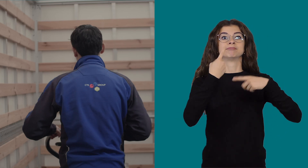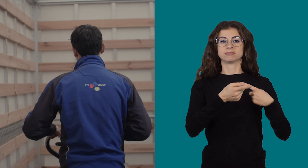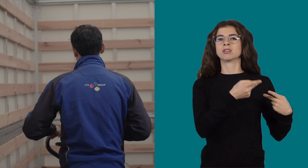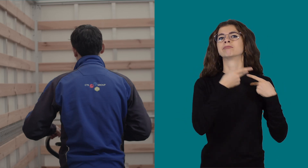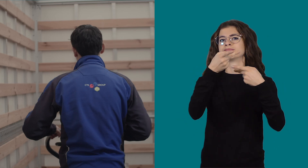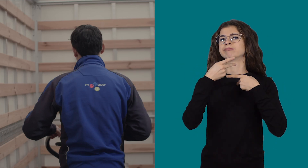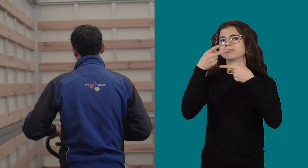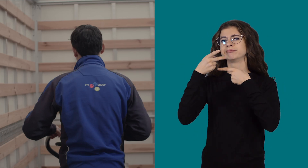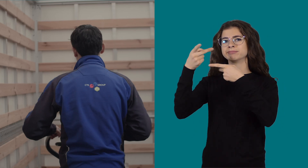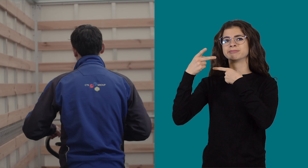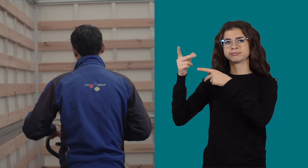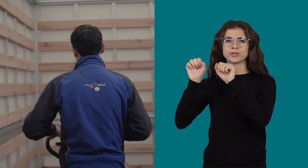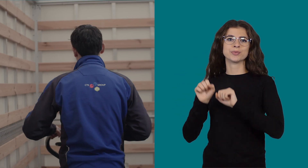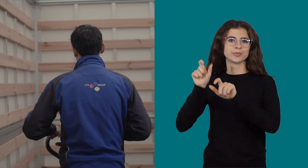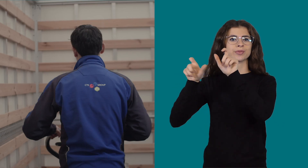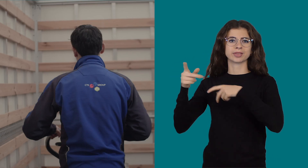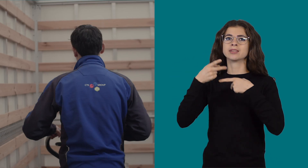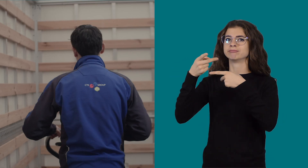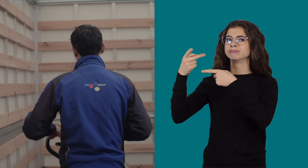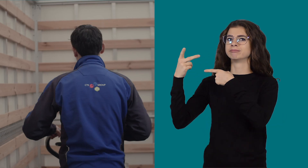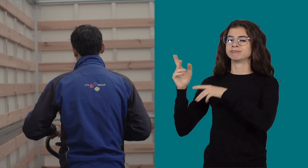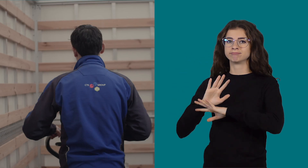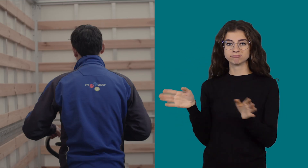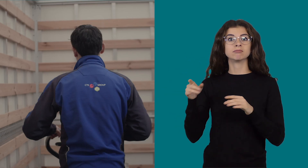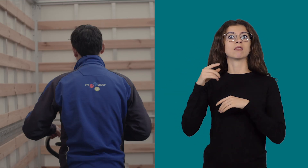and once that's done he goes to the customer to unload.